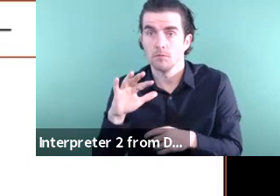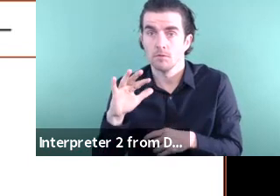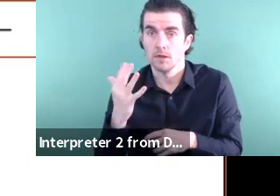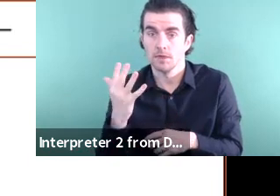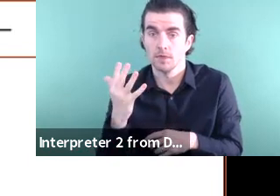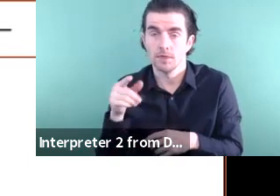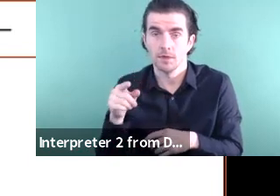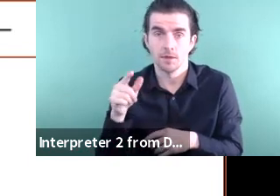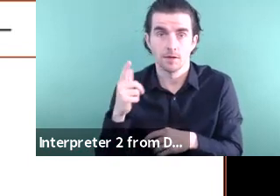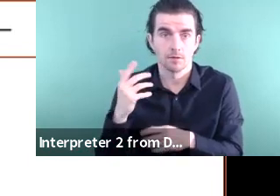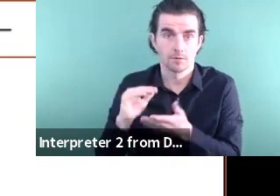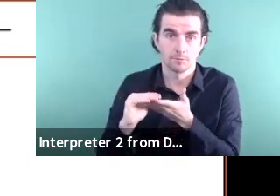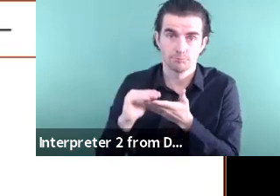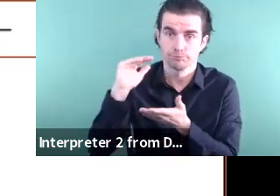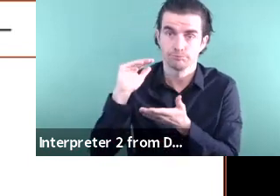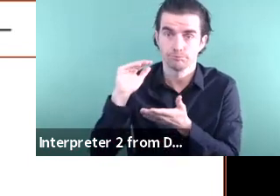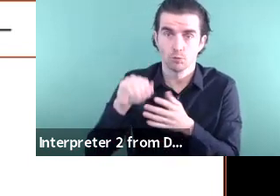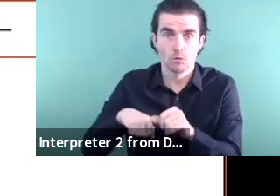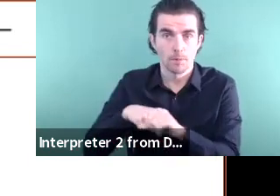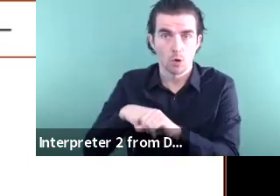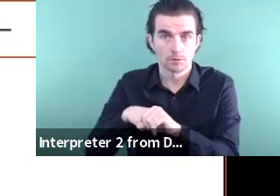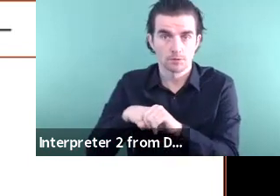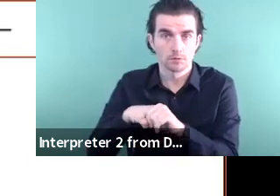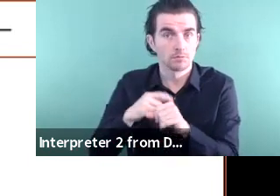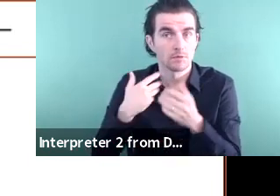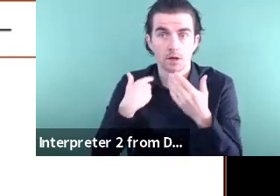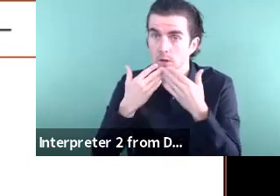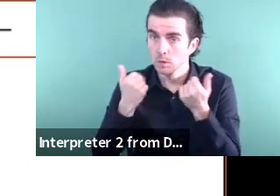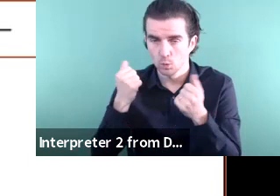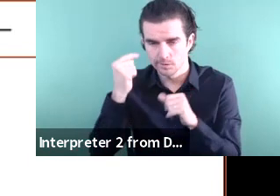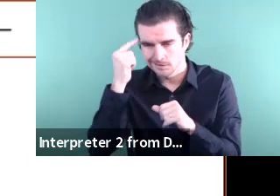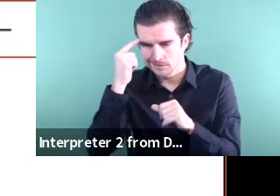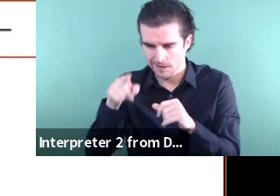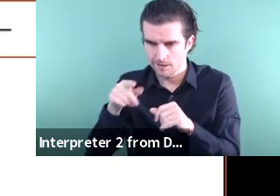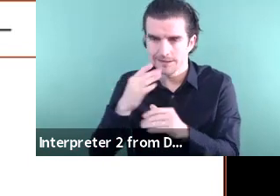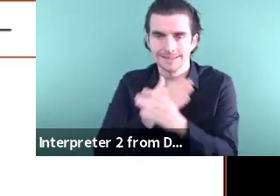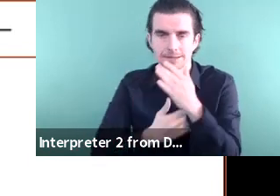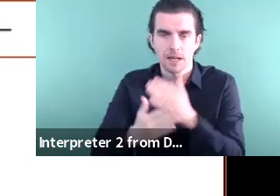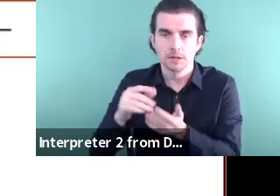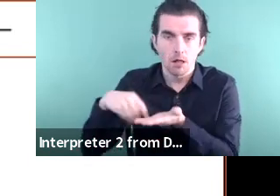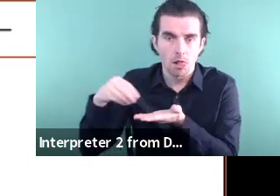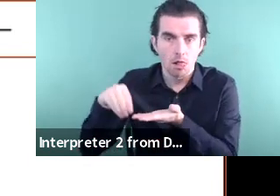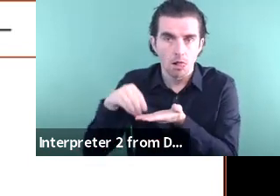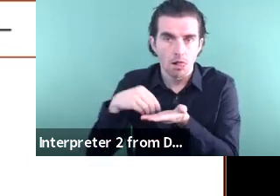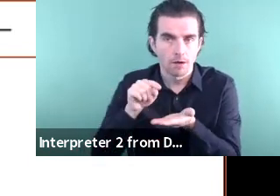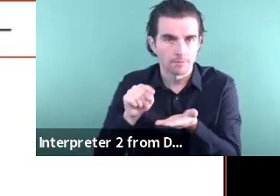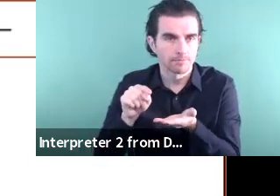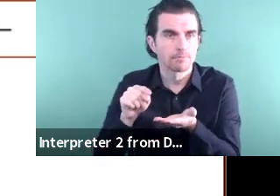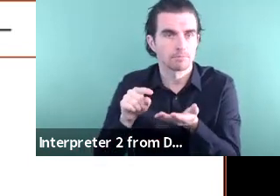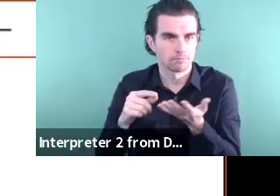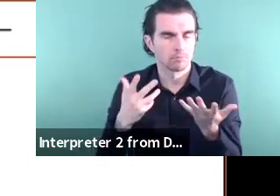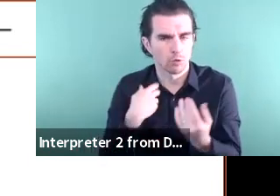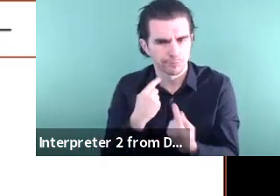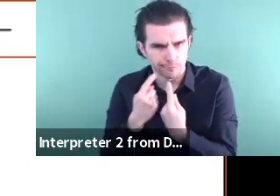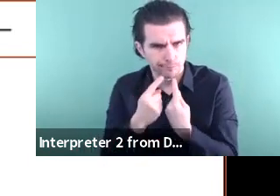programme, in particular the food stamp programme. And a proxy means test essentially